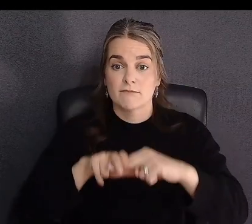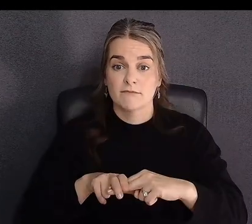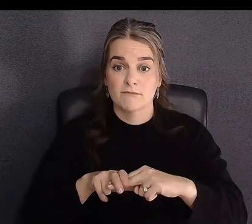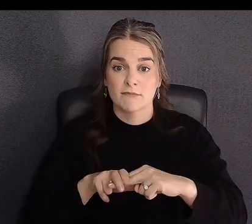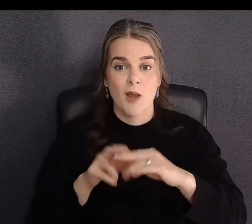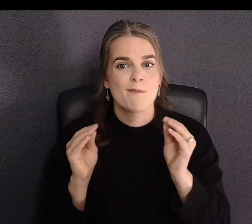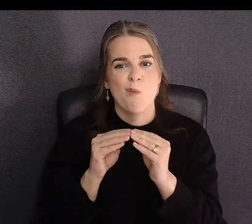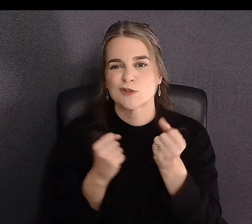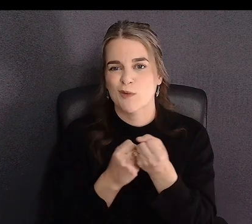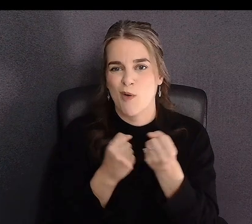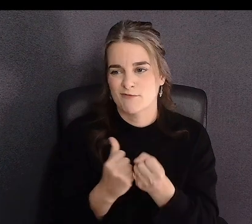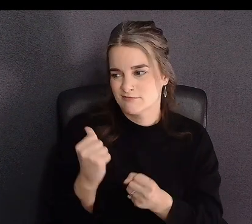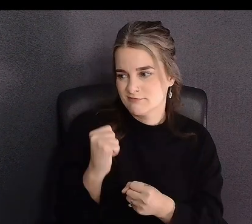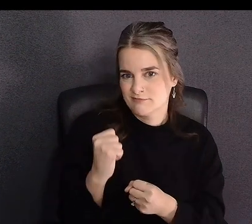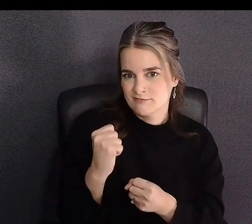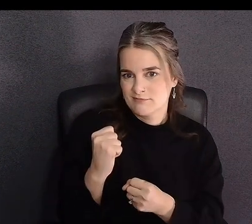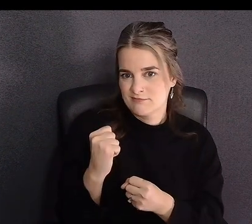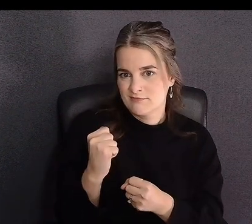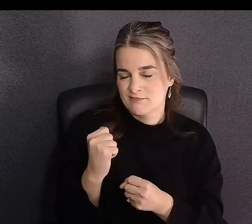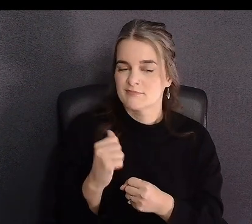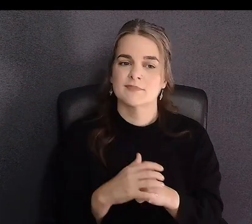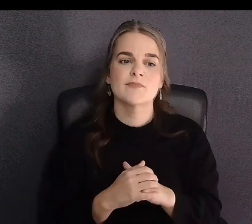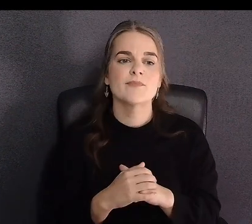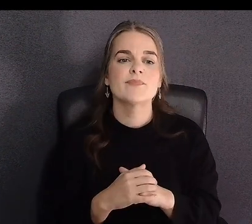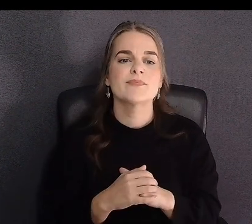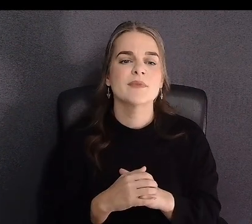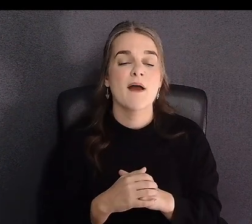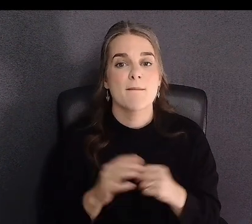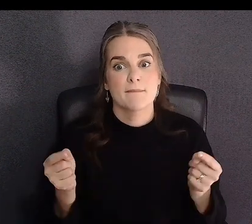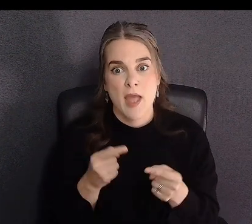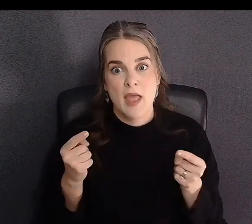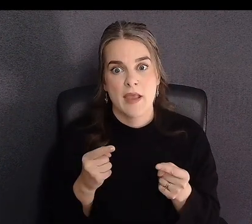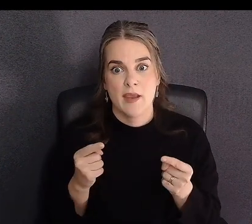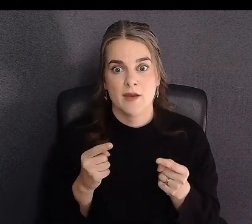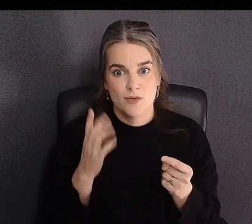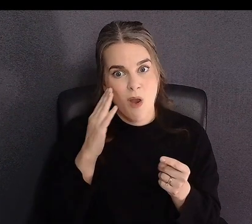this is a good one, especially, again, for pain and sitting in a position for a long period of time.